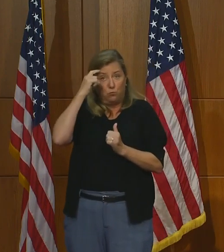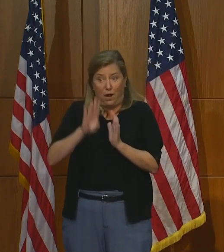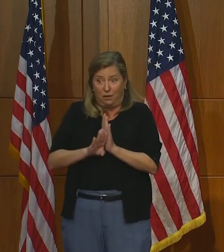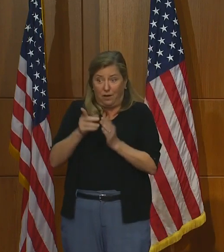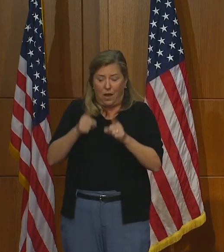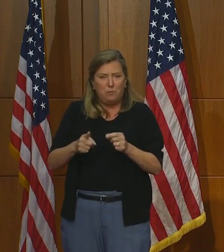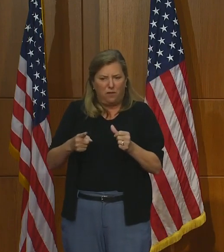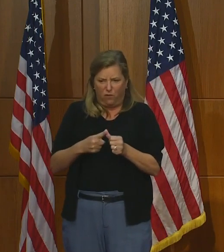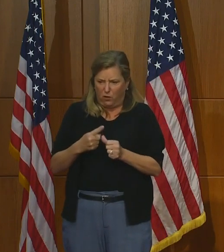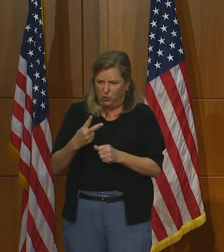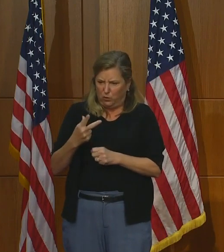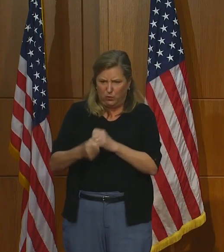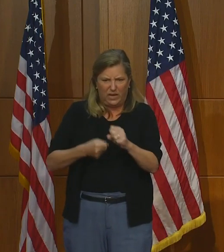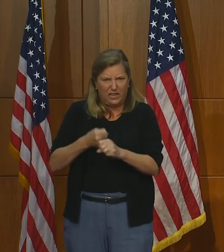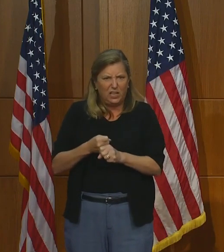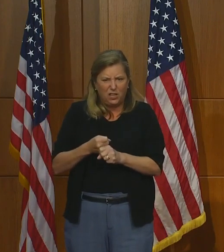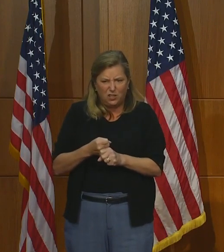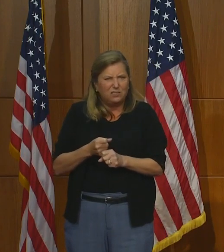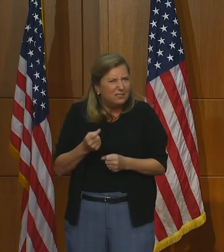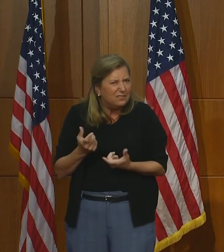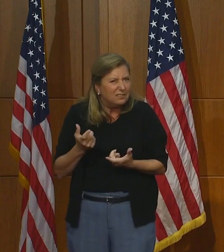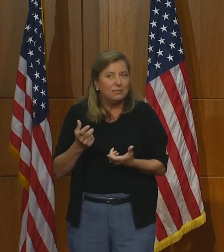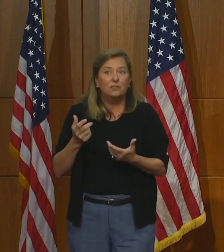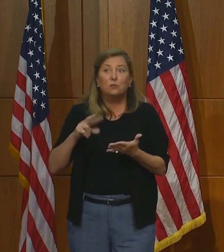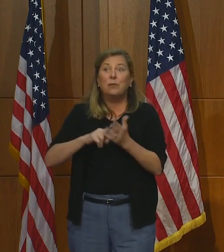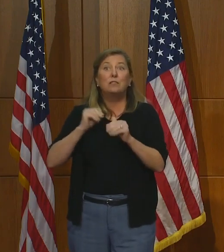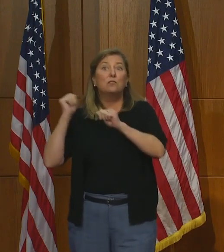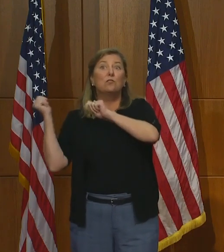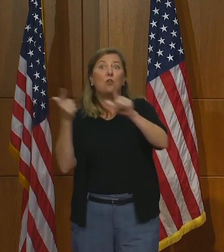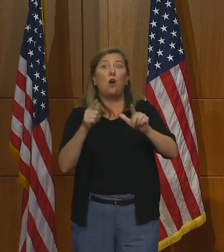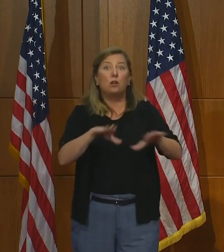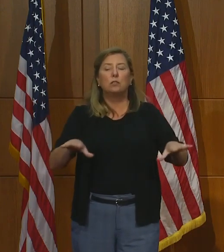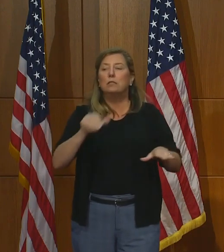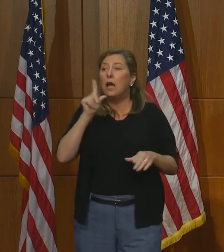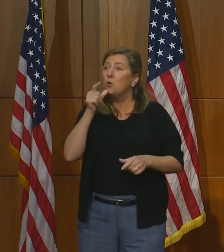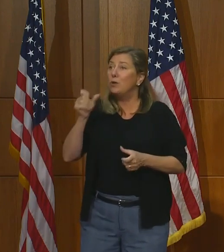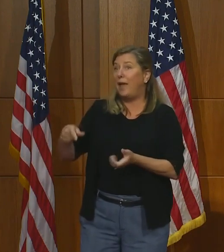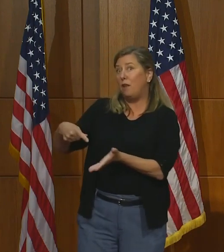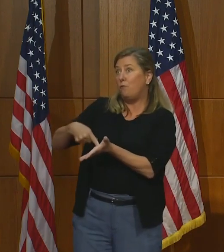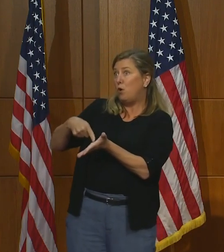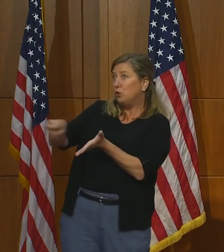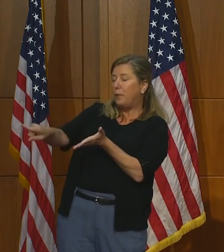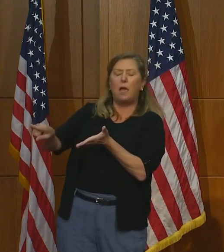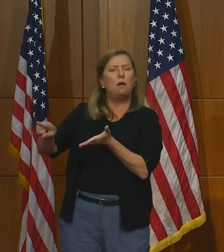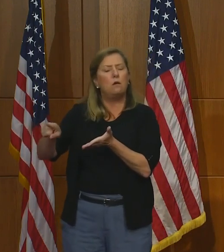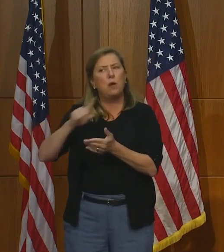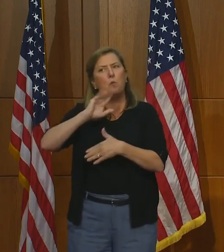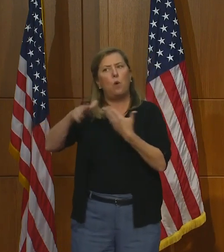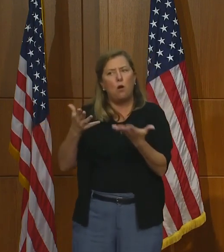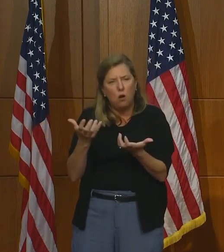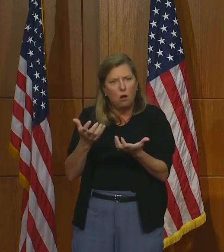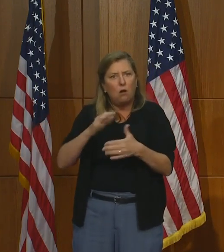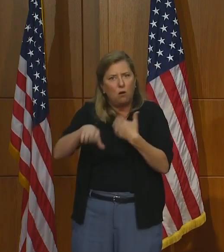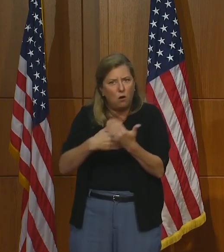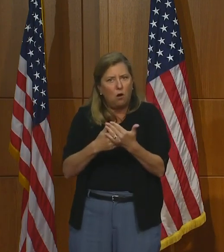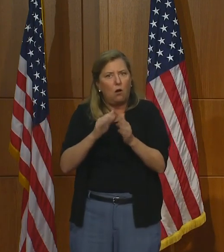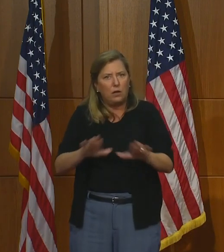THE MAJORITY OF THE DEVELOP ON THE BRAIN TAKES PLACE IN THE FIRST COUPLE OF YEARS AND SO WE WANT ALL CHILDREN. NOT JUST